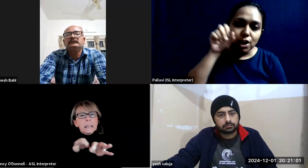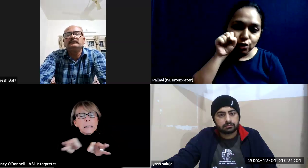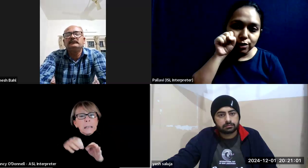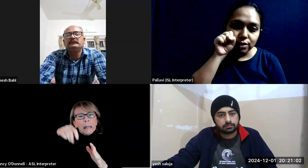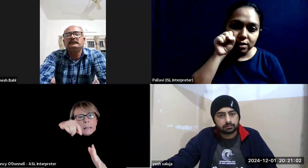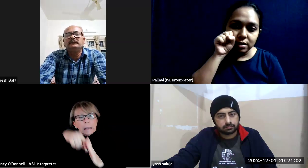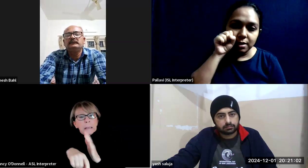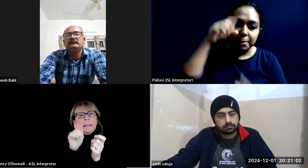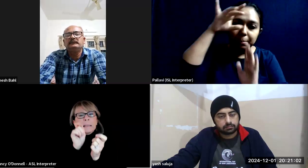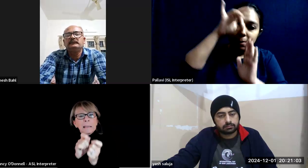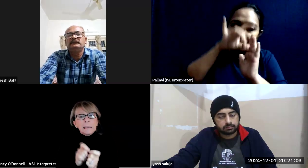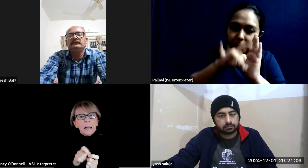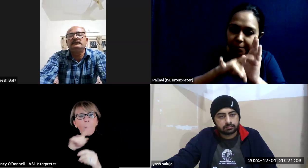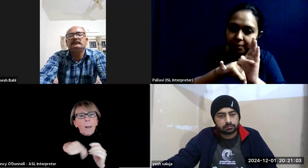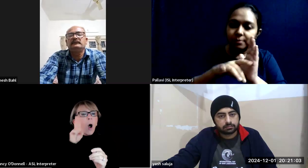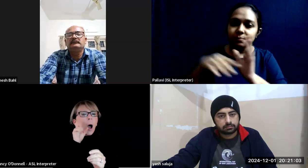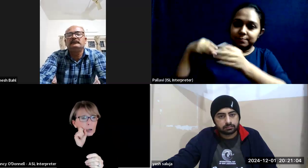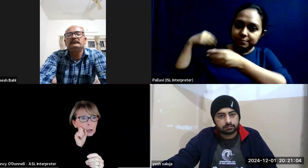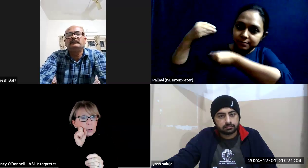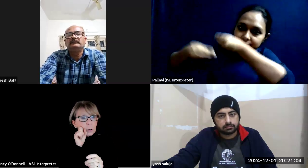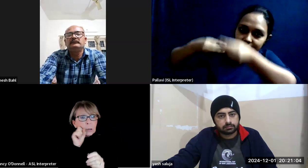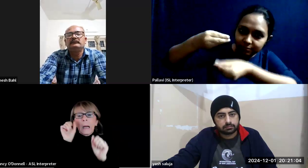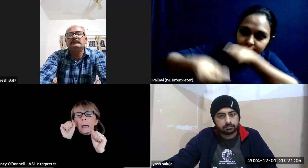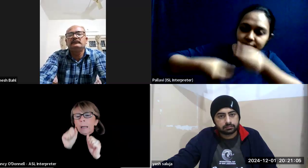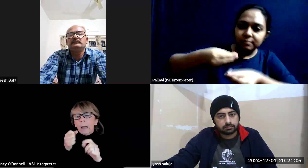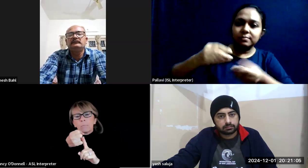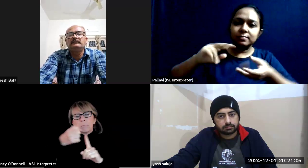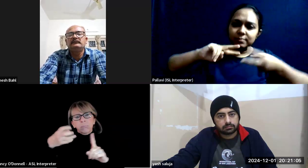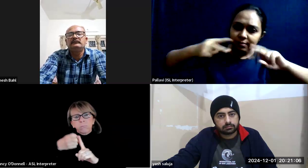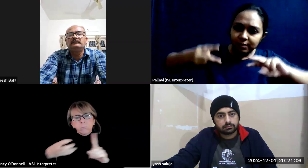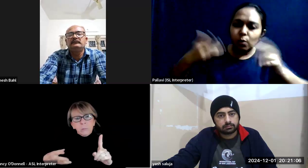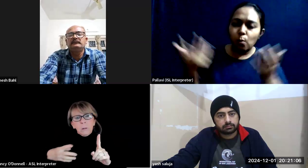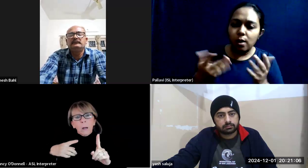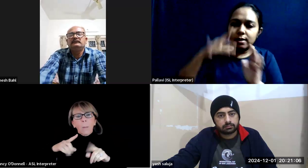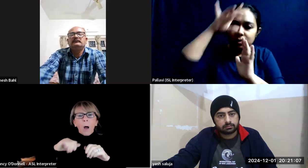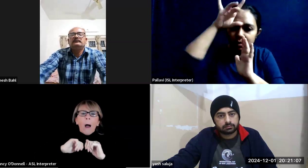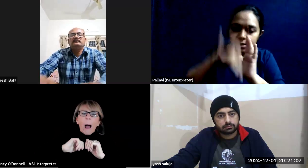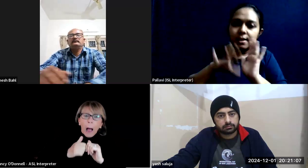the inheritance pattern of it Because…